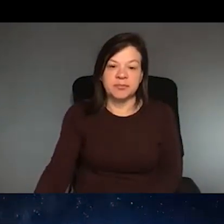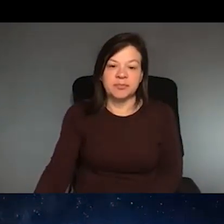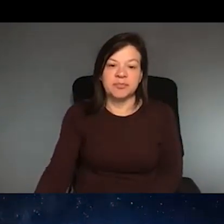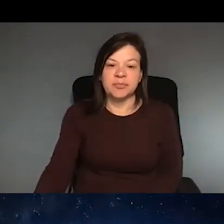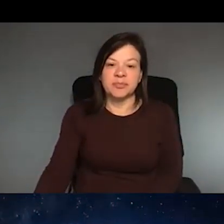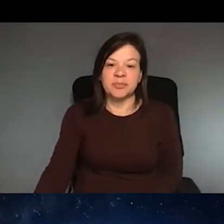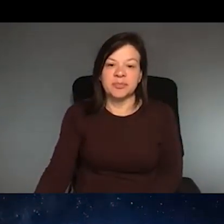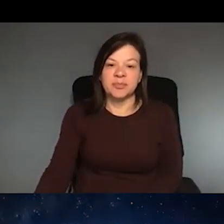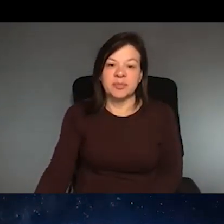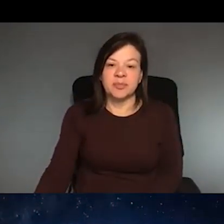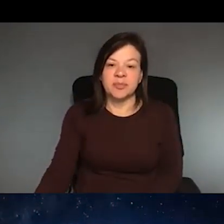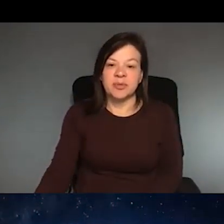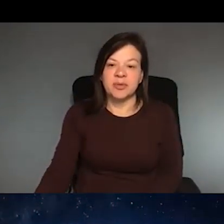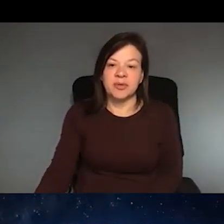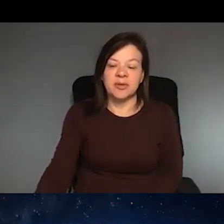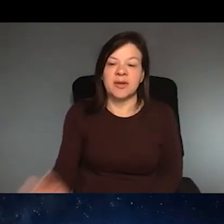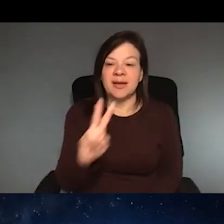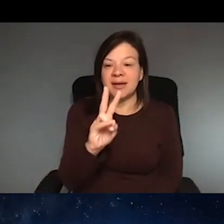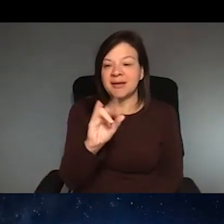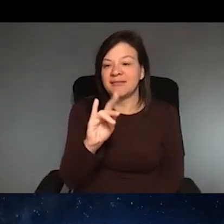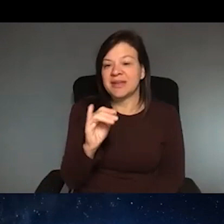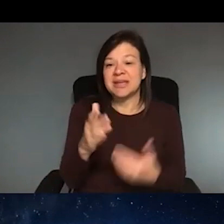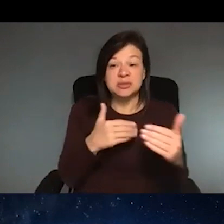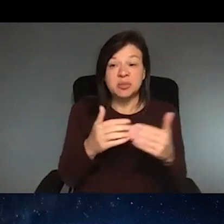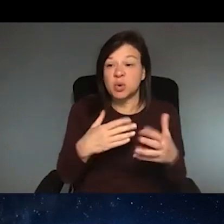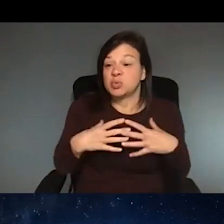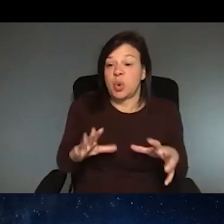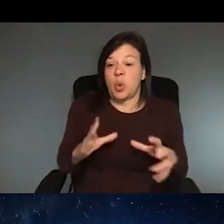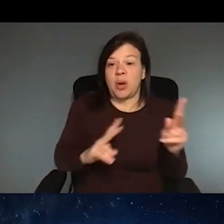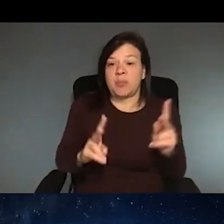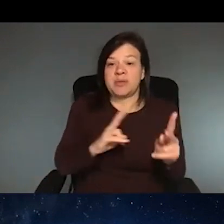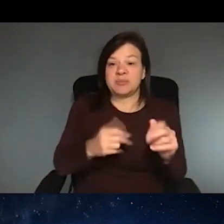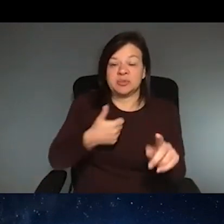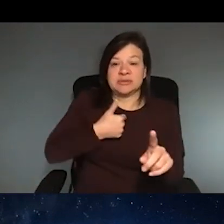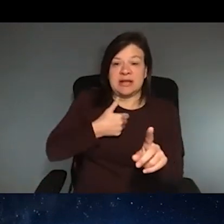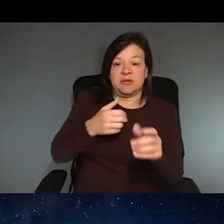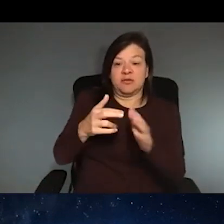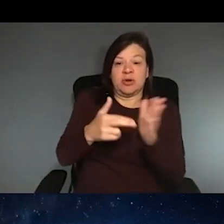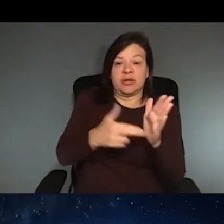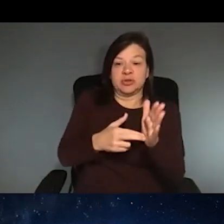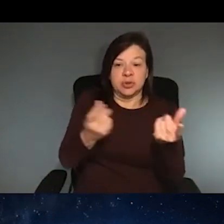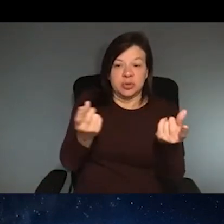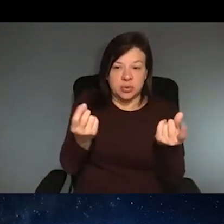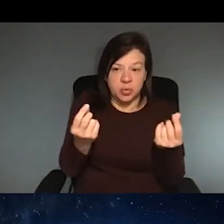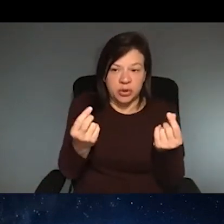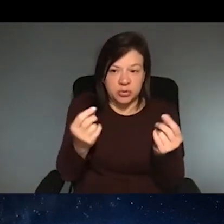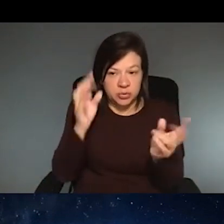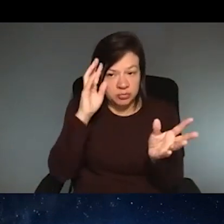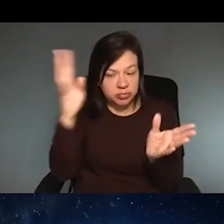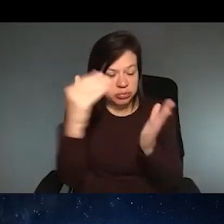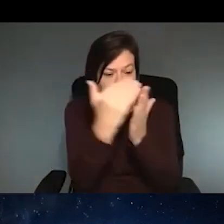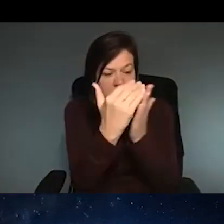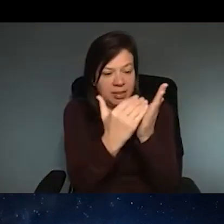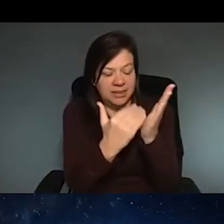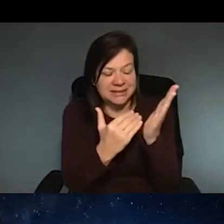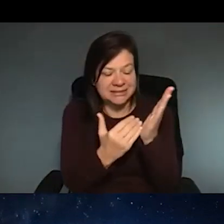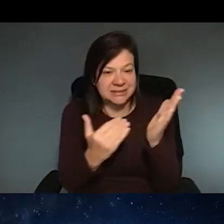WHAT IF YOU DON'T WANT PEOPLE TO SELF REGISTER. DO YOU JUST ASSOCIATE A LIST THAT IS MAN ALLY CURATED